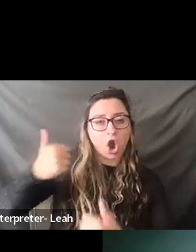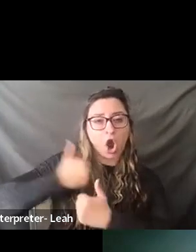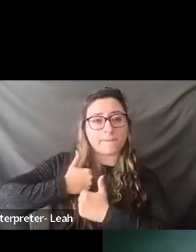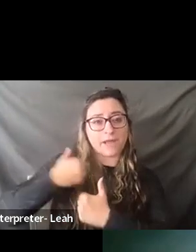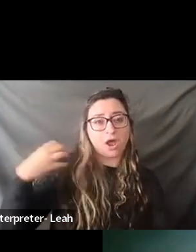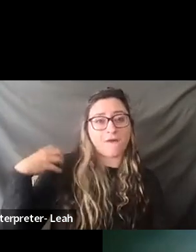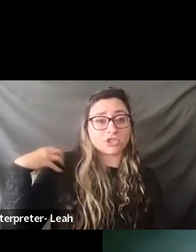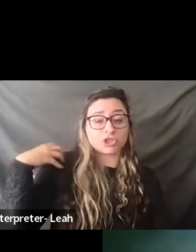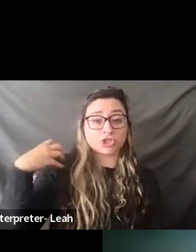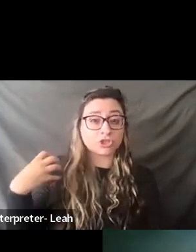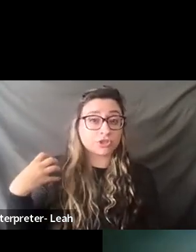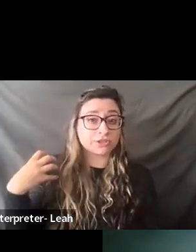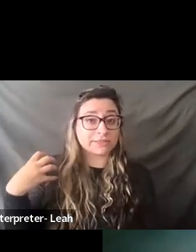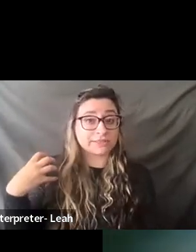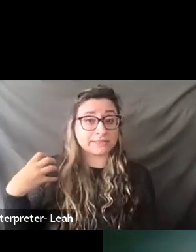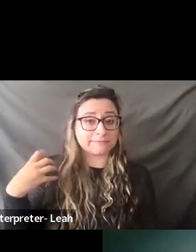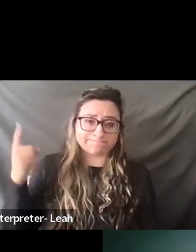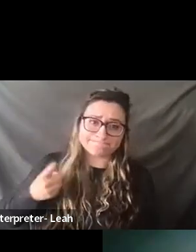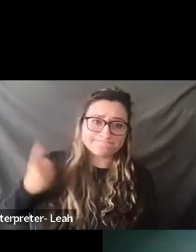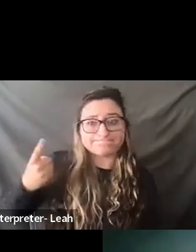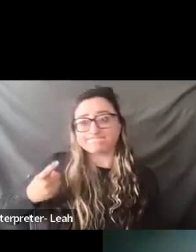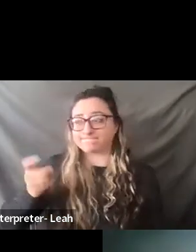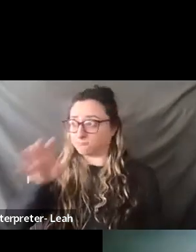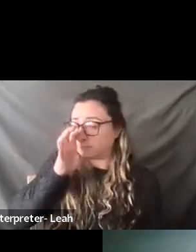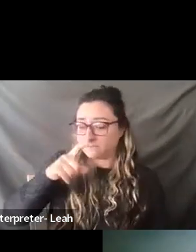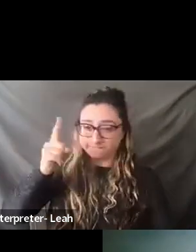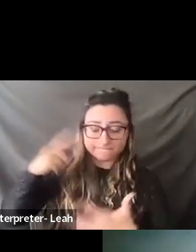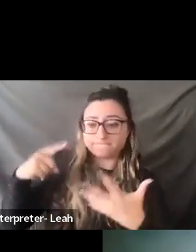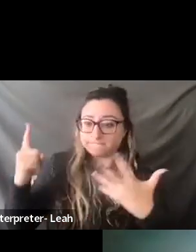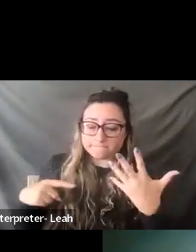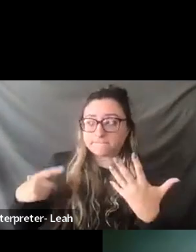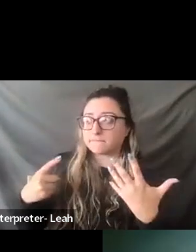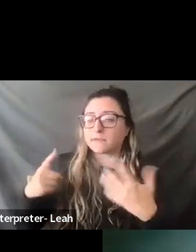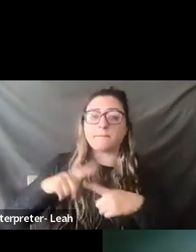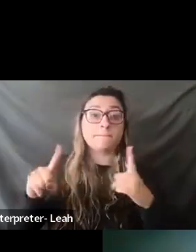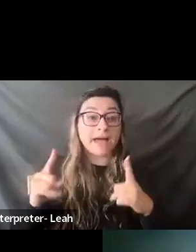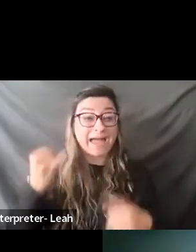It's a slow process, and that's something I had to learn.